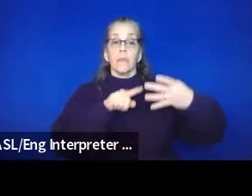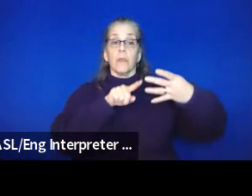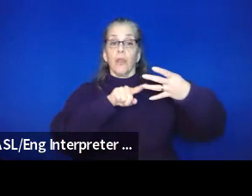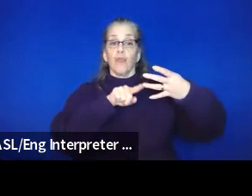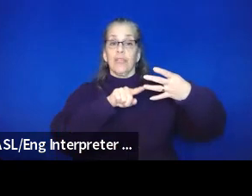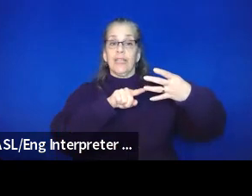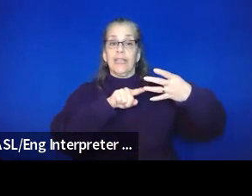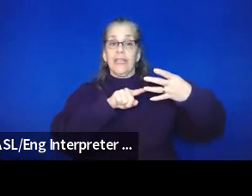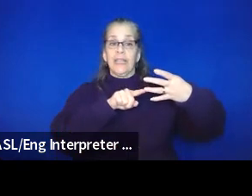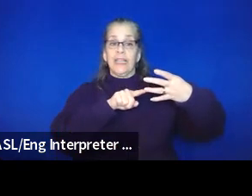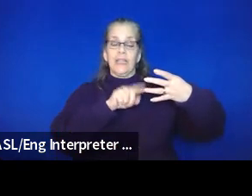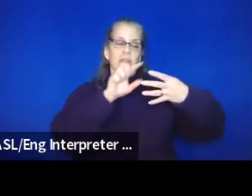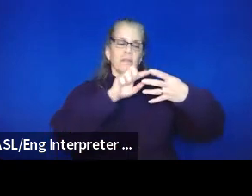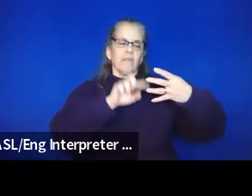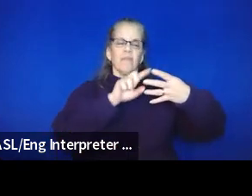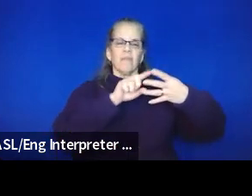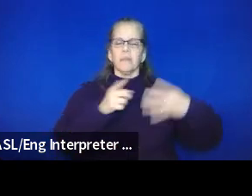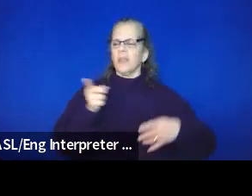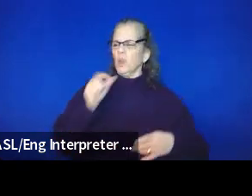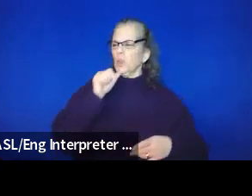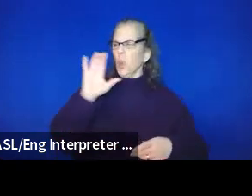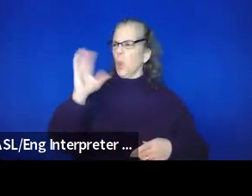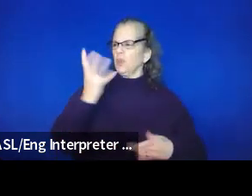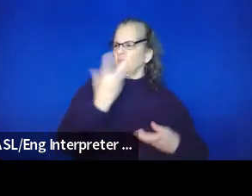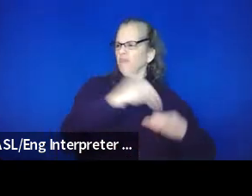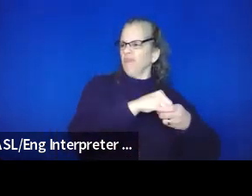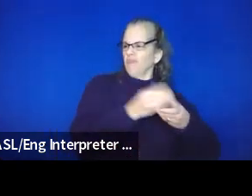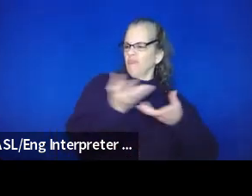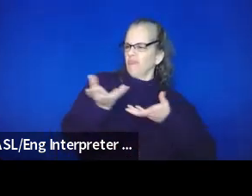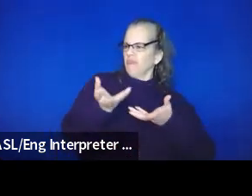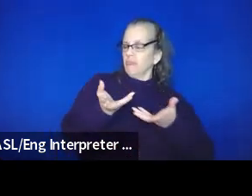number one: You don't seem very engaged. And that's because I'm not talking as much, I'm